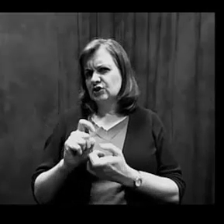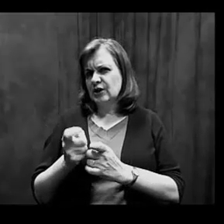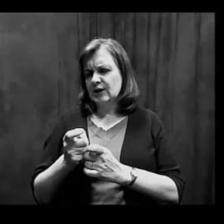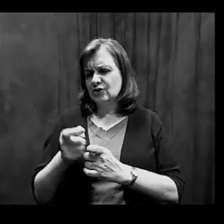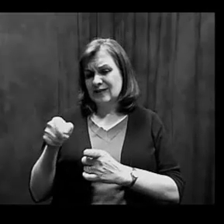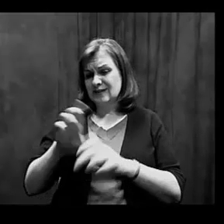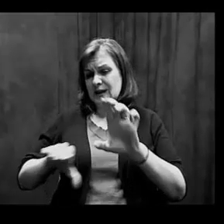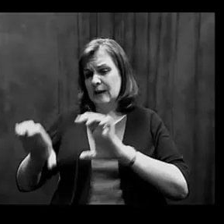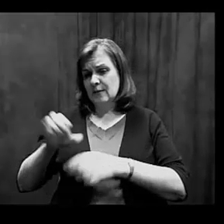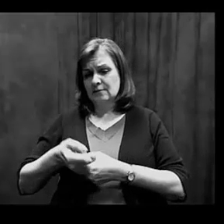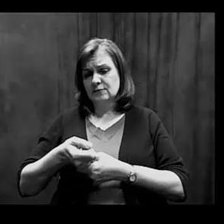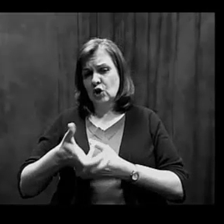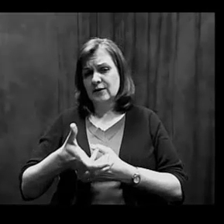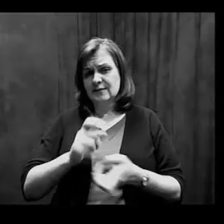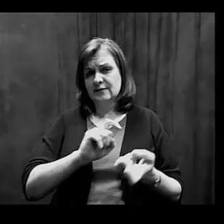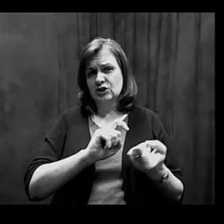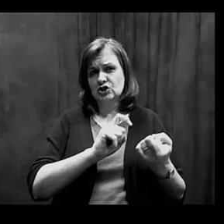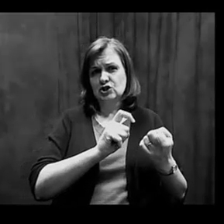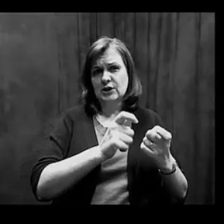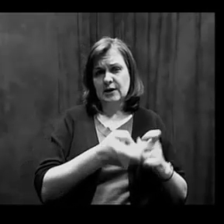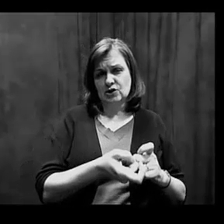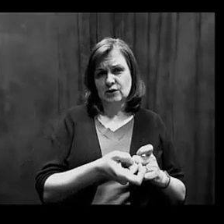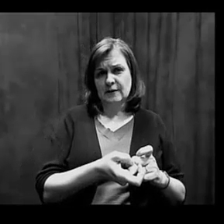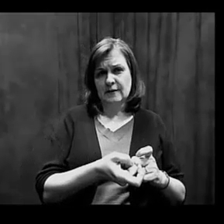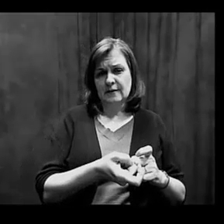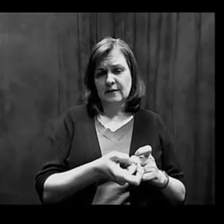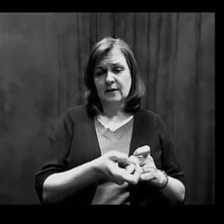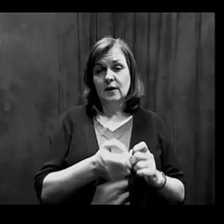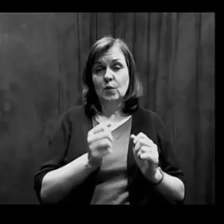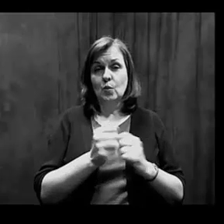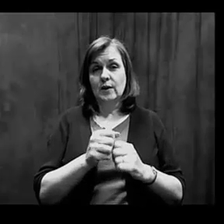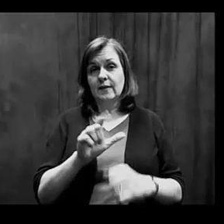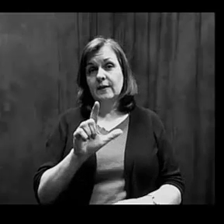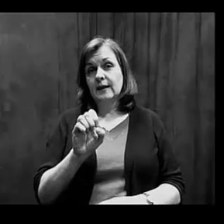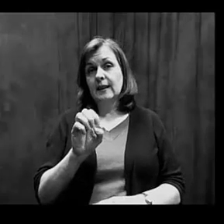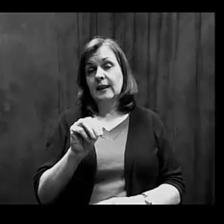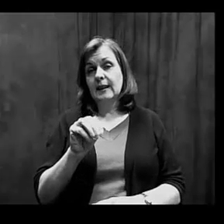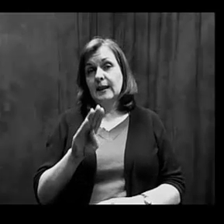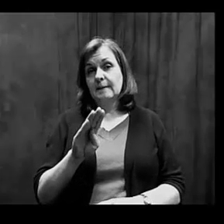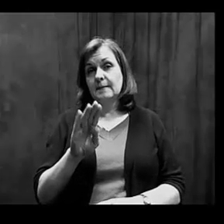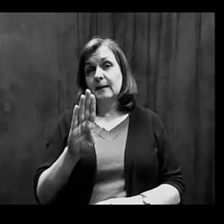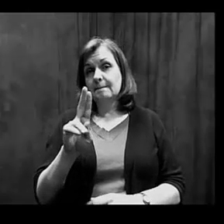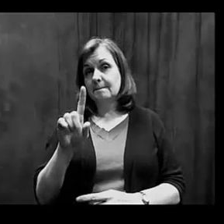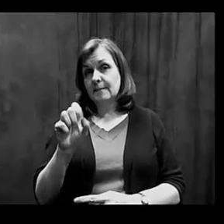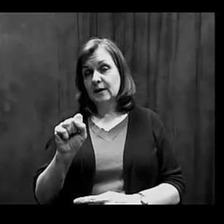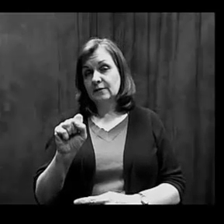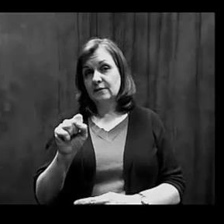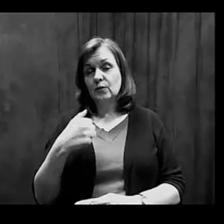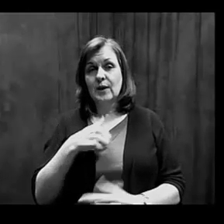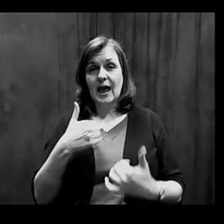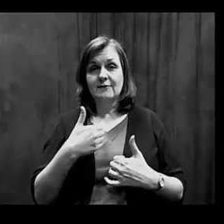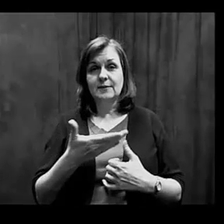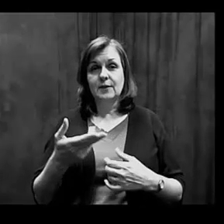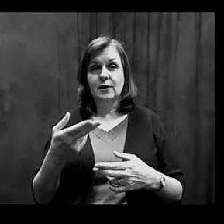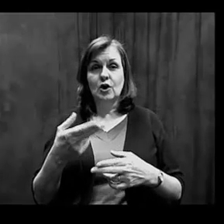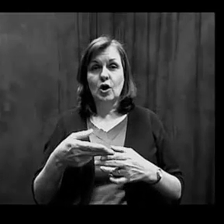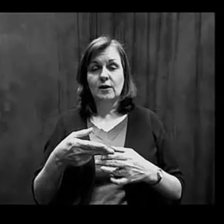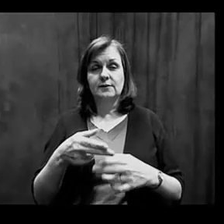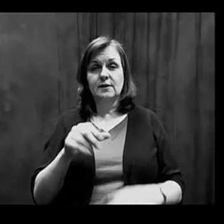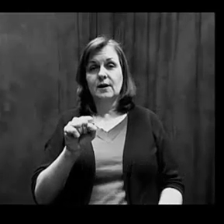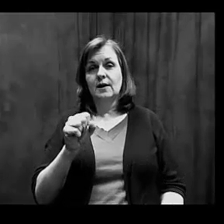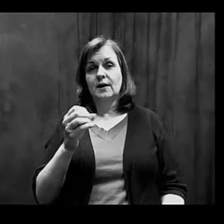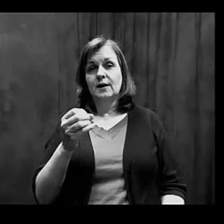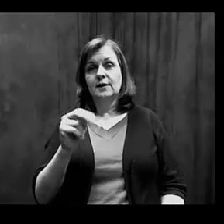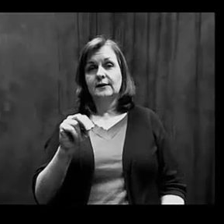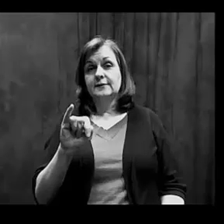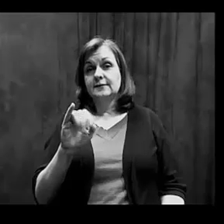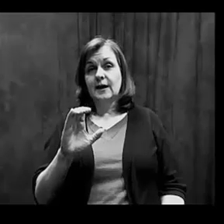so this is a chemical that causes a change. And in particular with a limb buds we will talk about something known as sonic